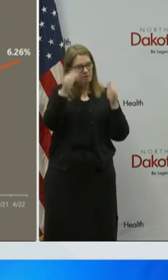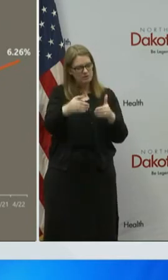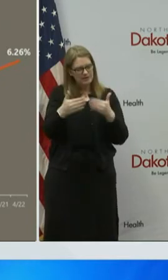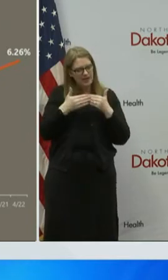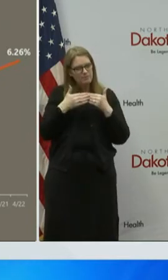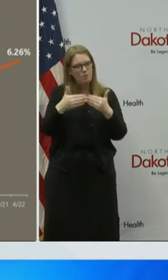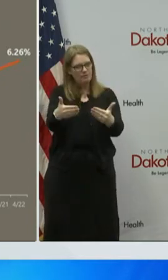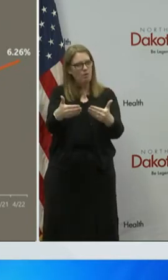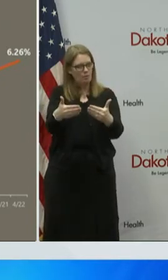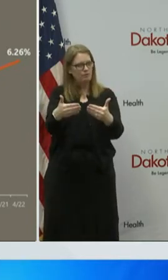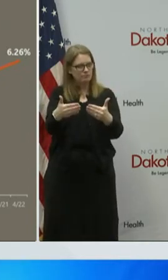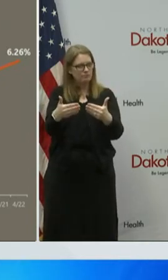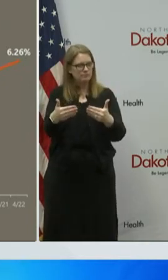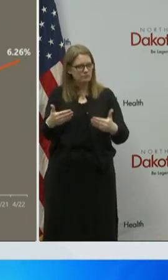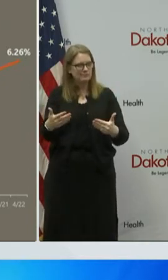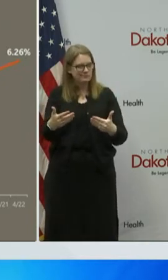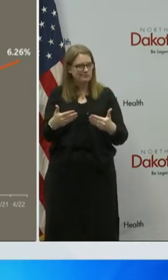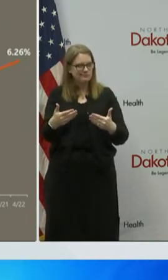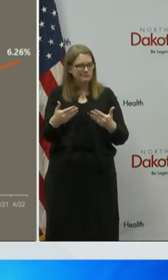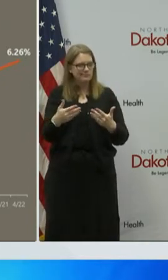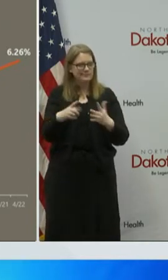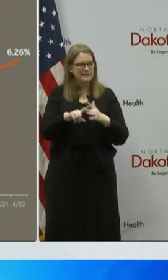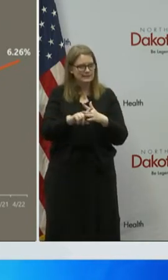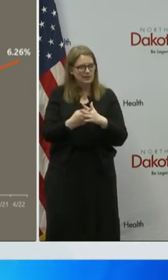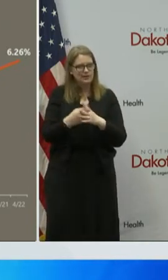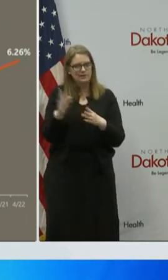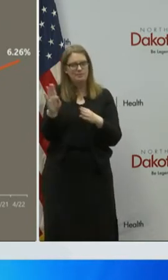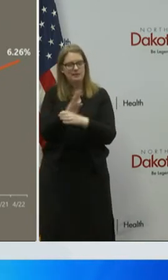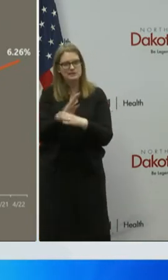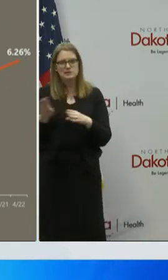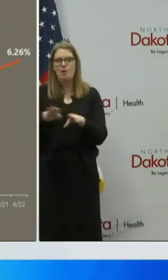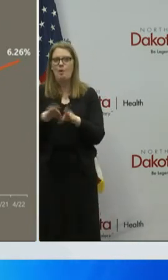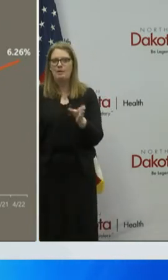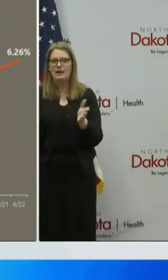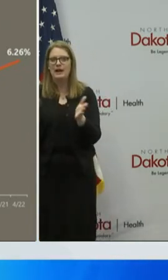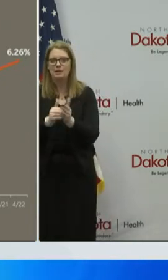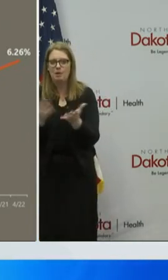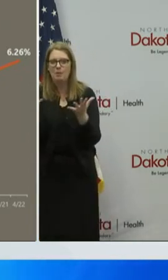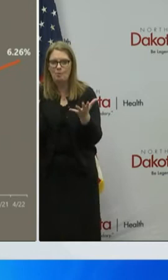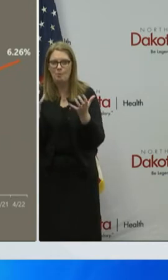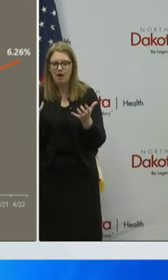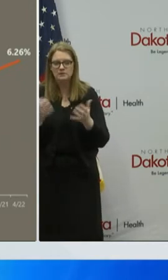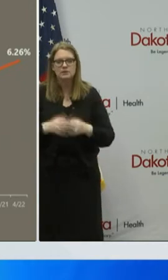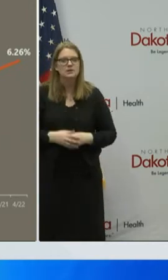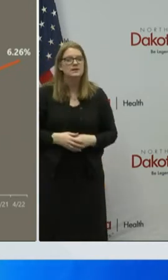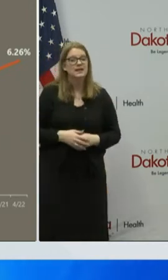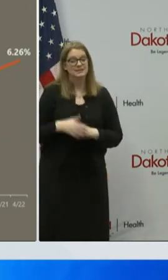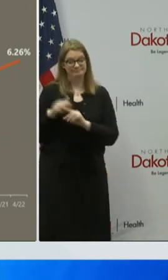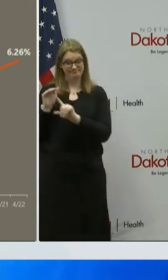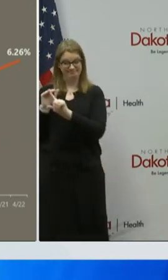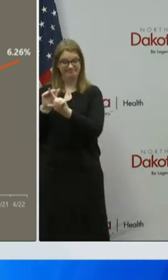WE'RE IN GREAT SHAPE AND WE WANT TO KEEP OUR FOCUS ON MOVING FORWARD TOWARDS GETTING OUR